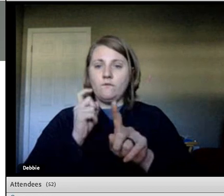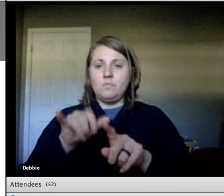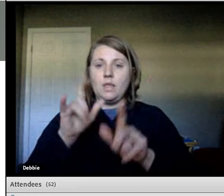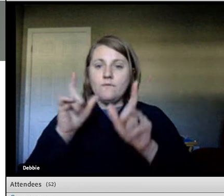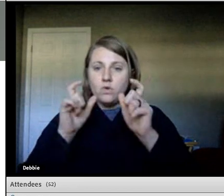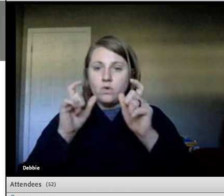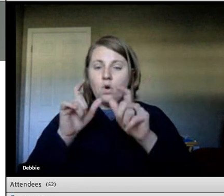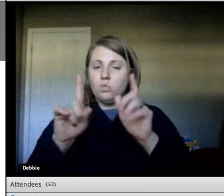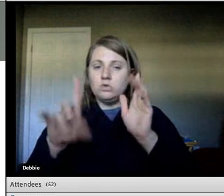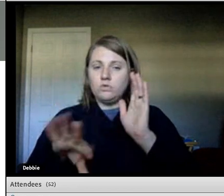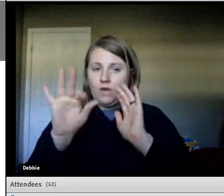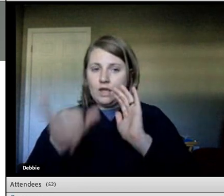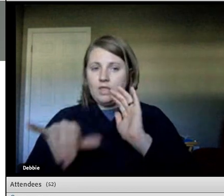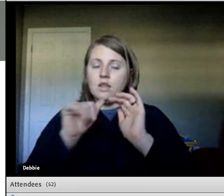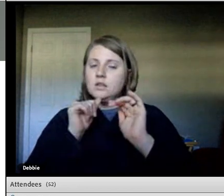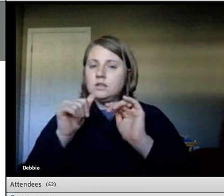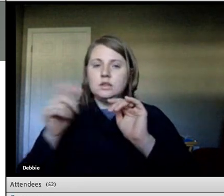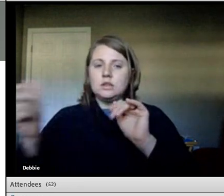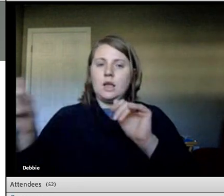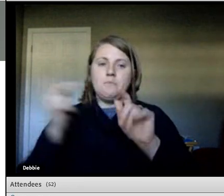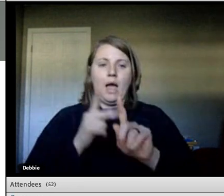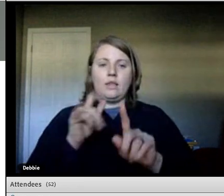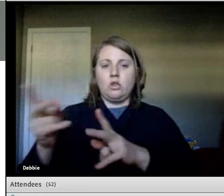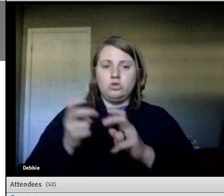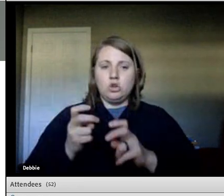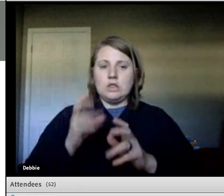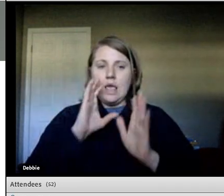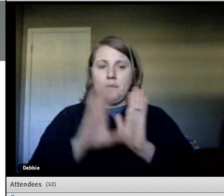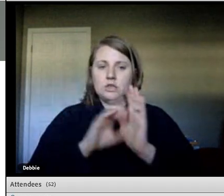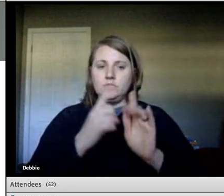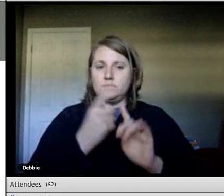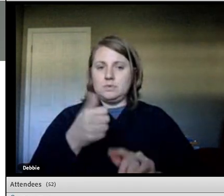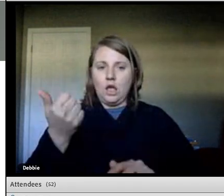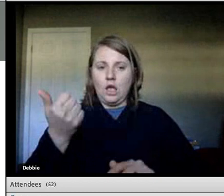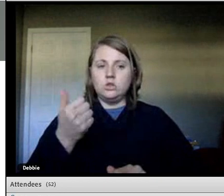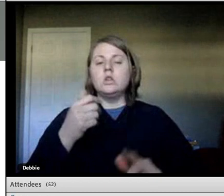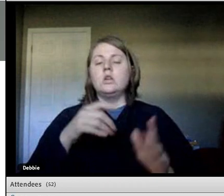You got it from one of these sites. Nappy.co is African American images.